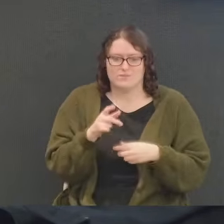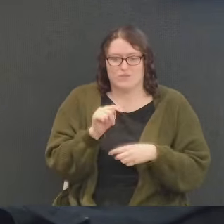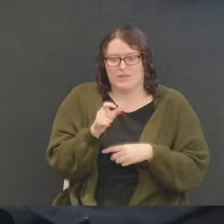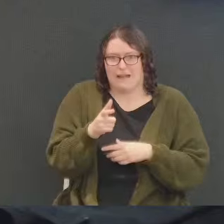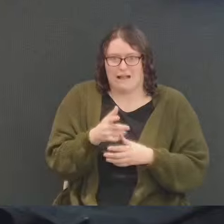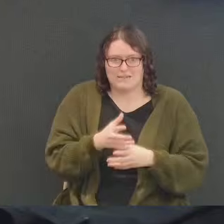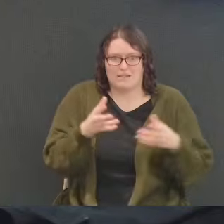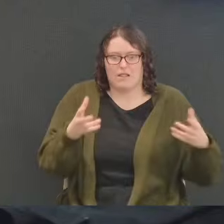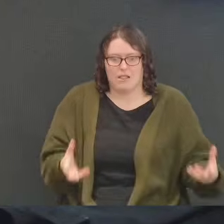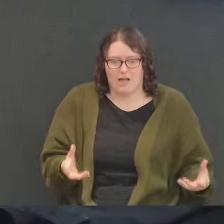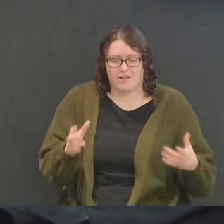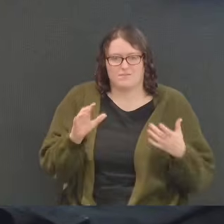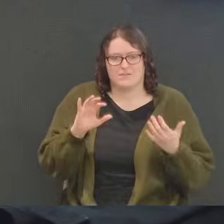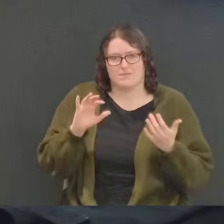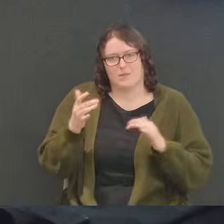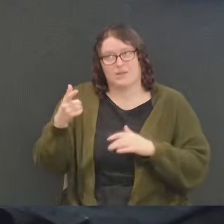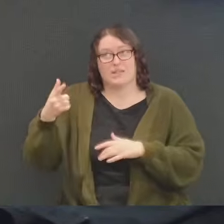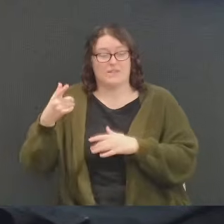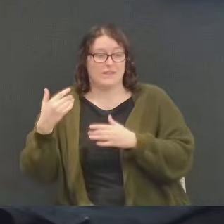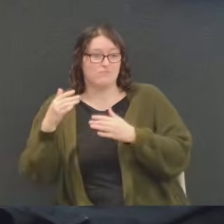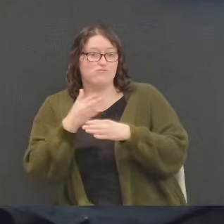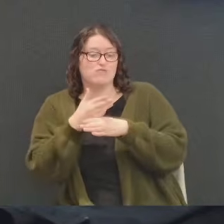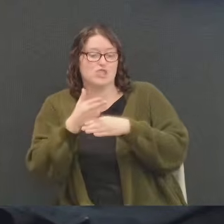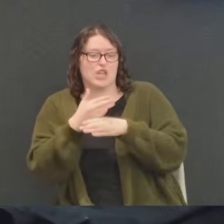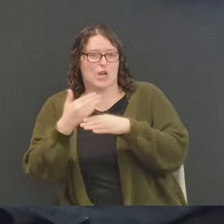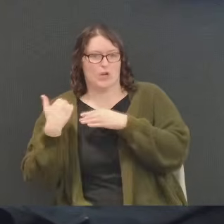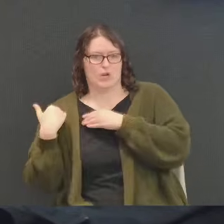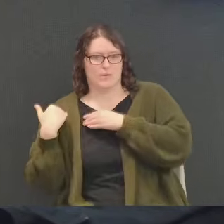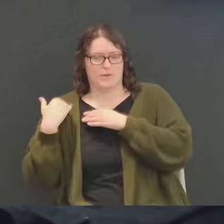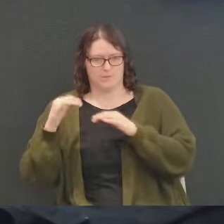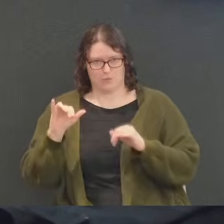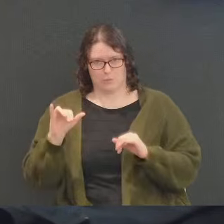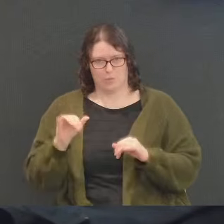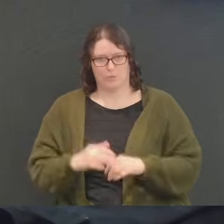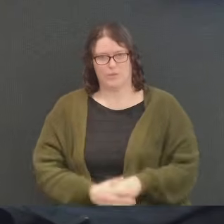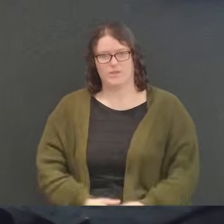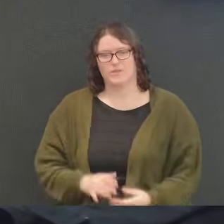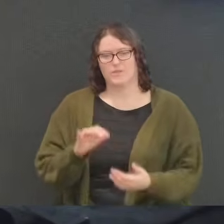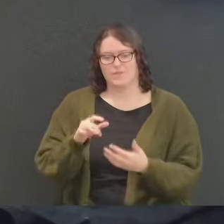and rather have the state pick up some of that cost. So, that's in there. The SNAP benefits